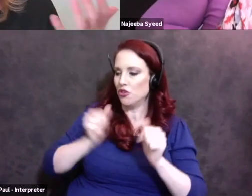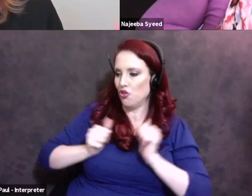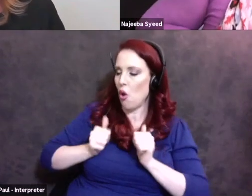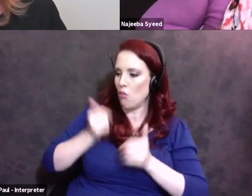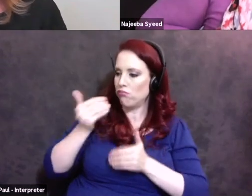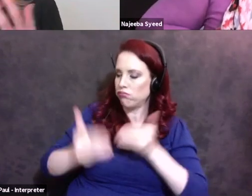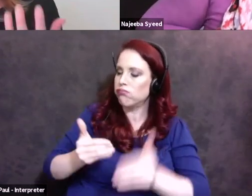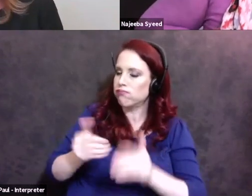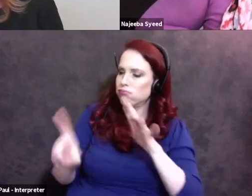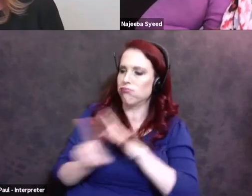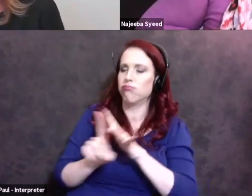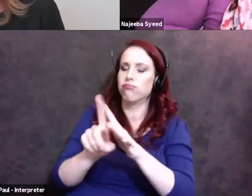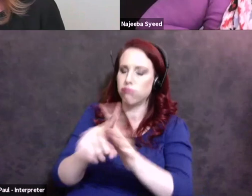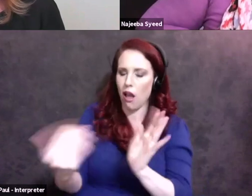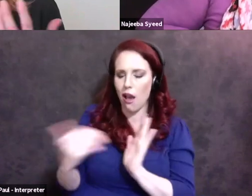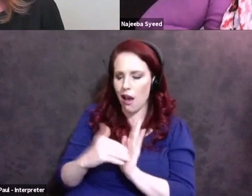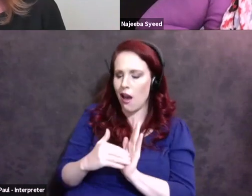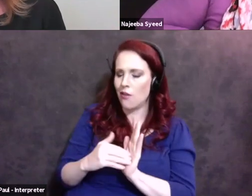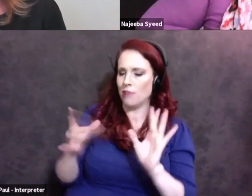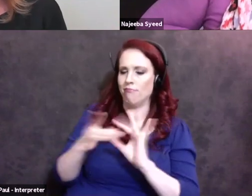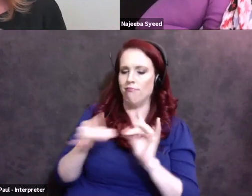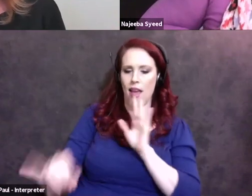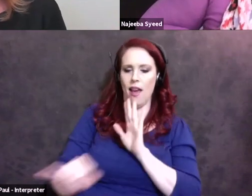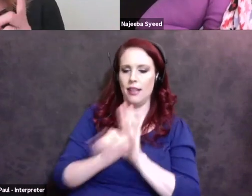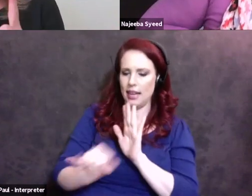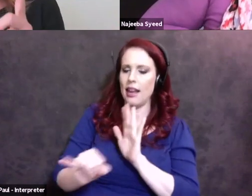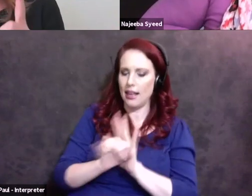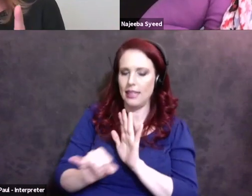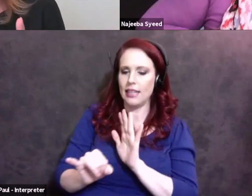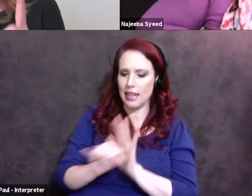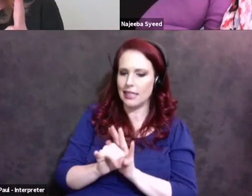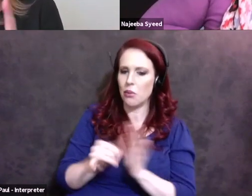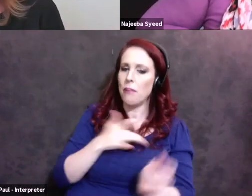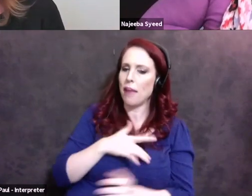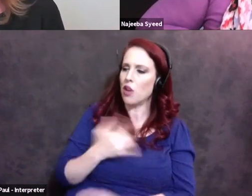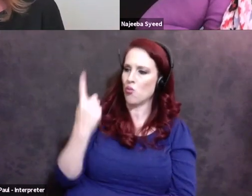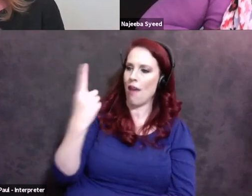We talk about one identity and we identify with people often as one identity and it is